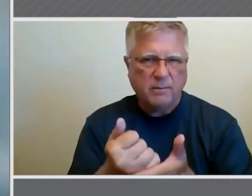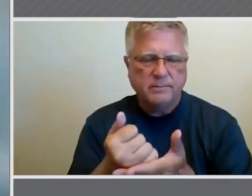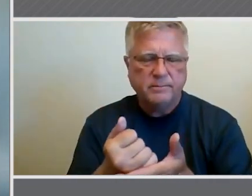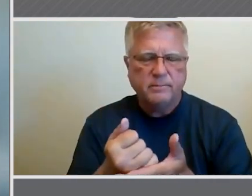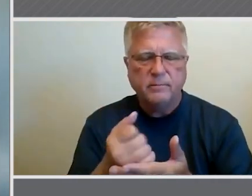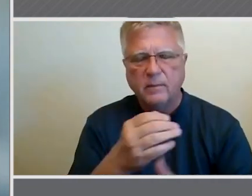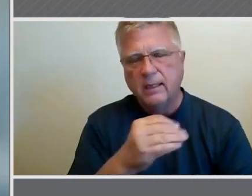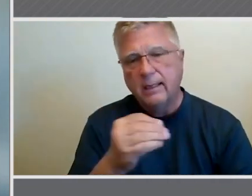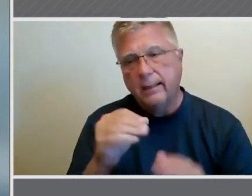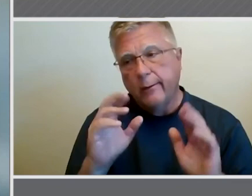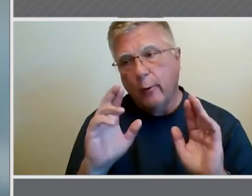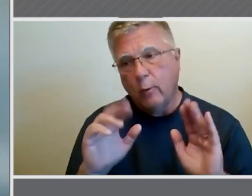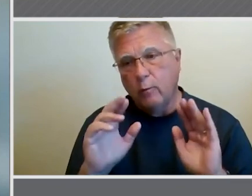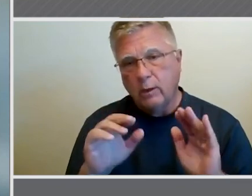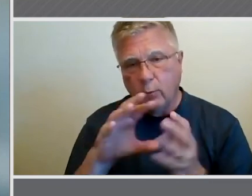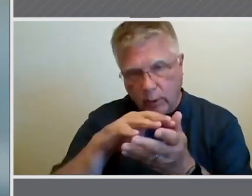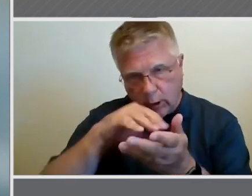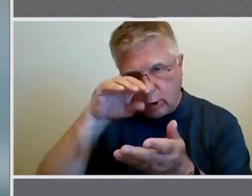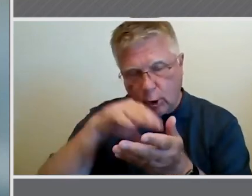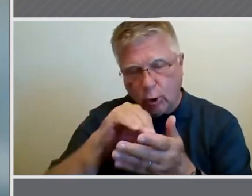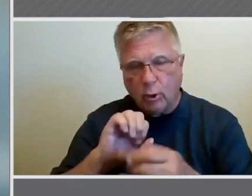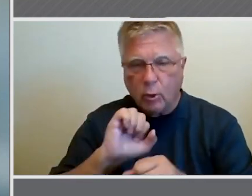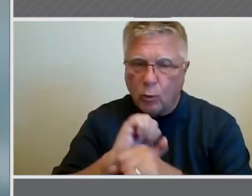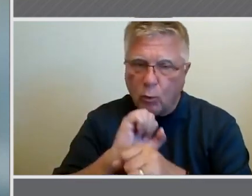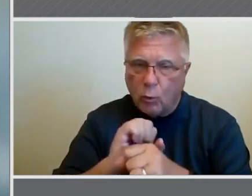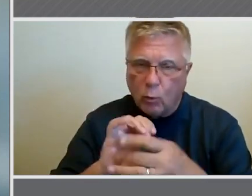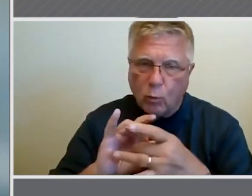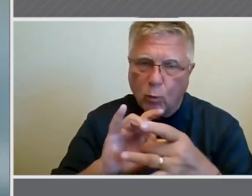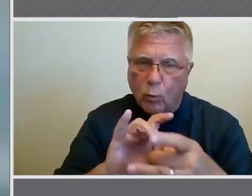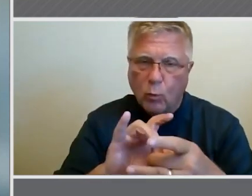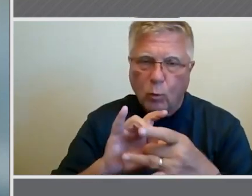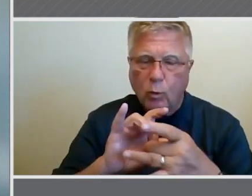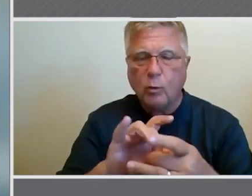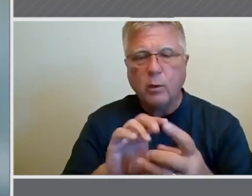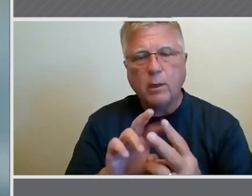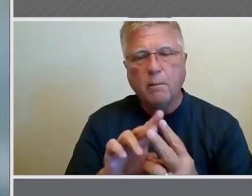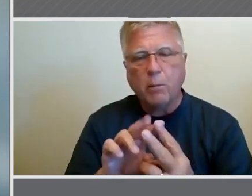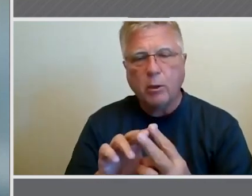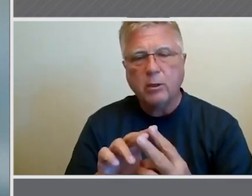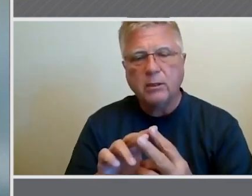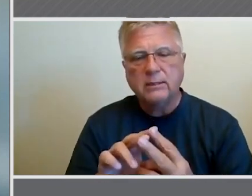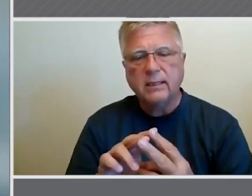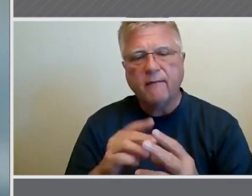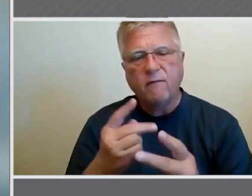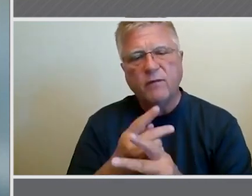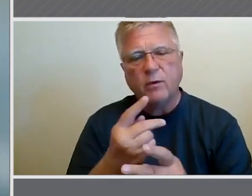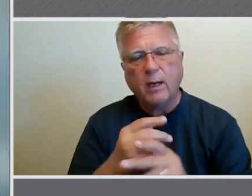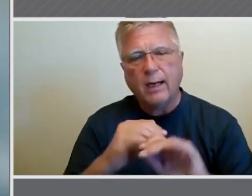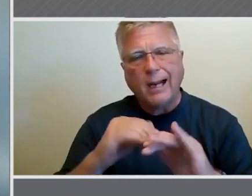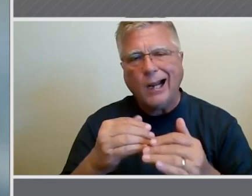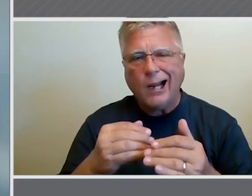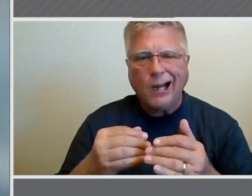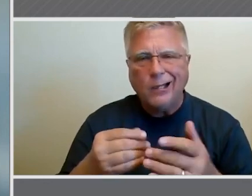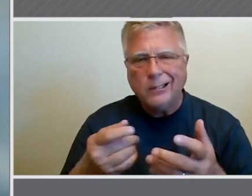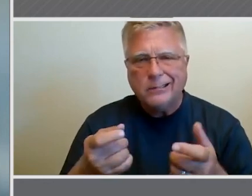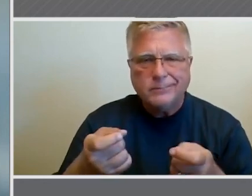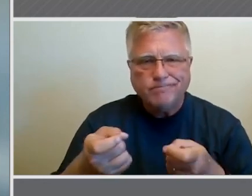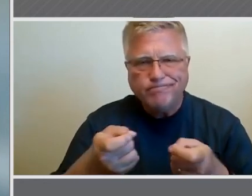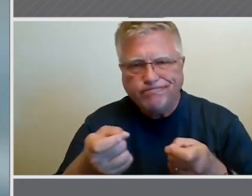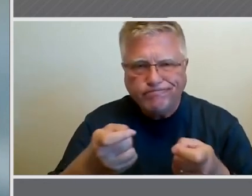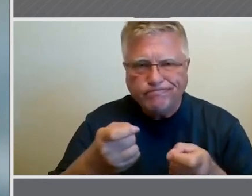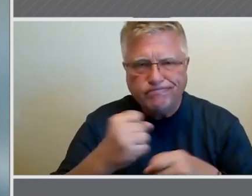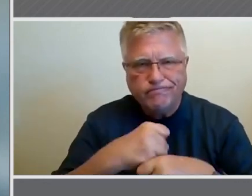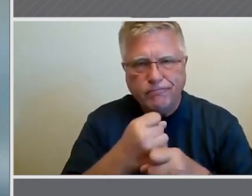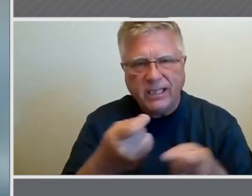And hopefully learn and work with our partner agencies to figure out how to navigate permitting